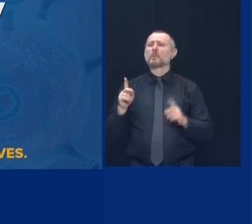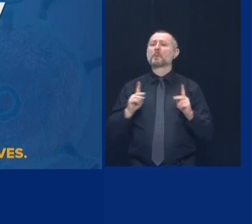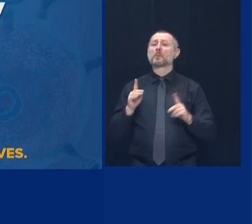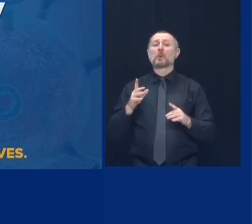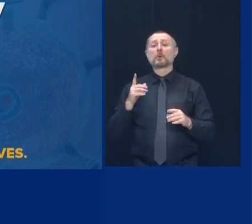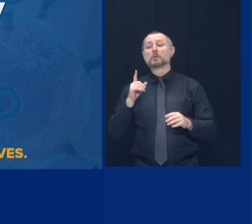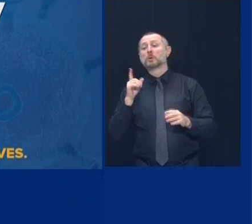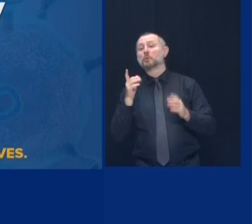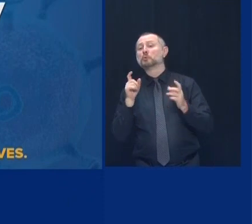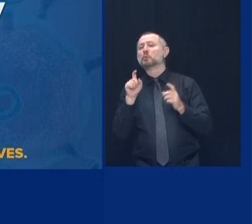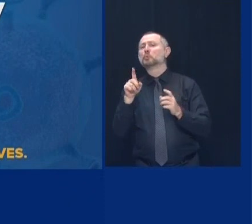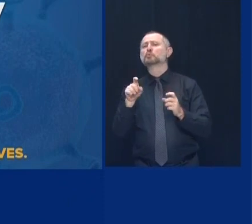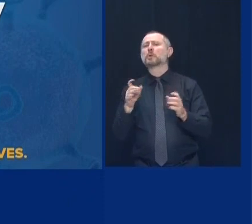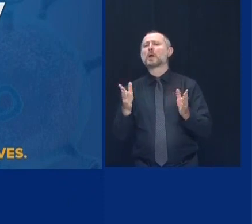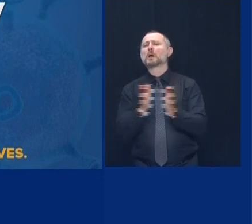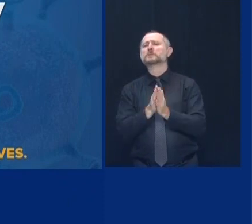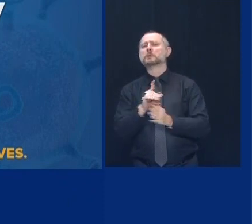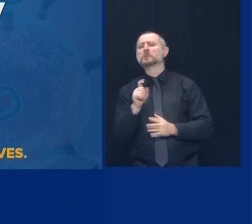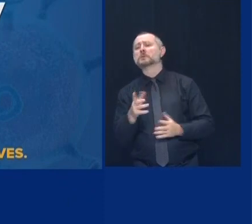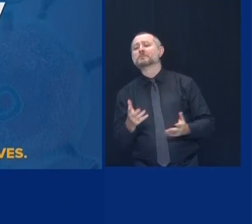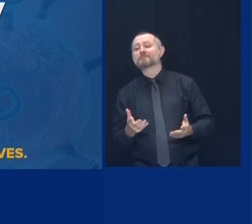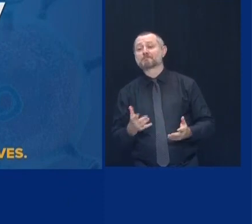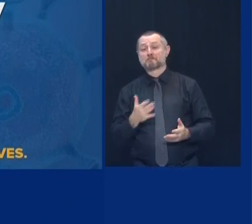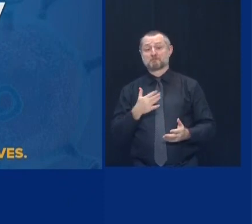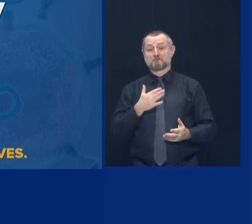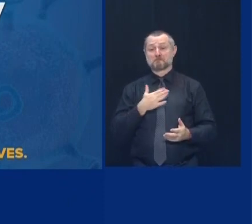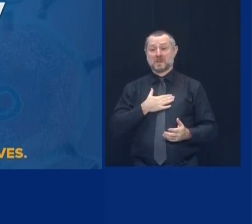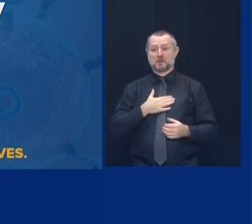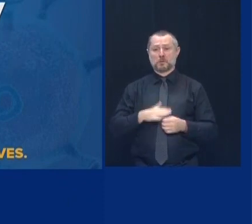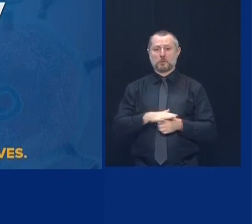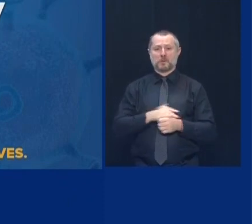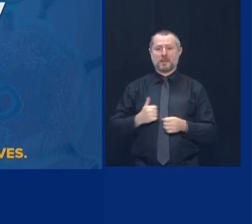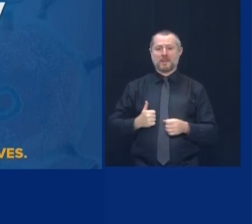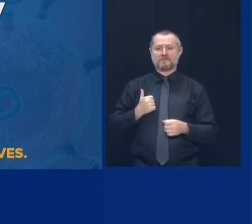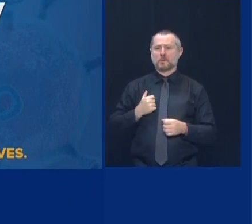RATE DOWN. CONTEXT IS IMPORTANT.